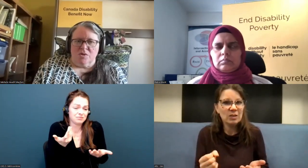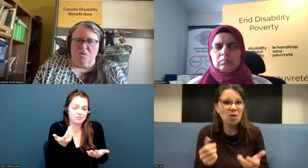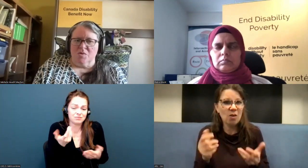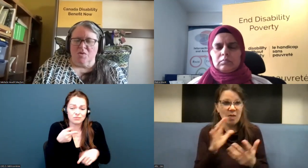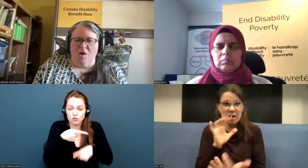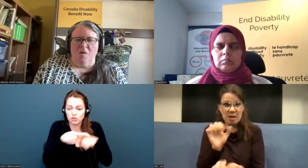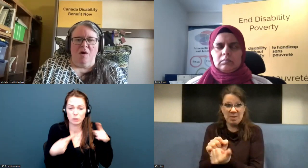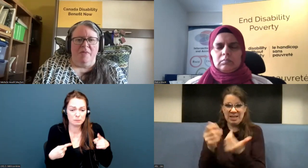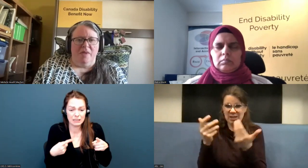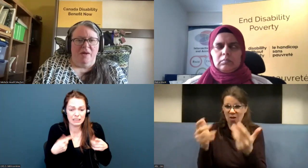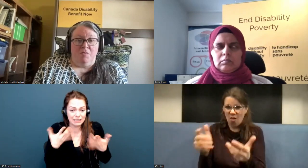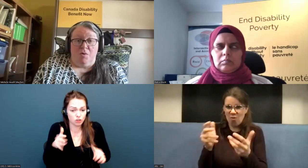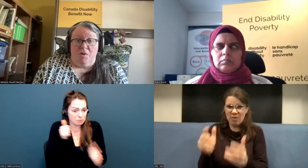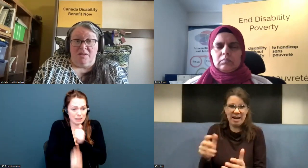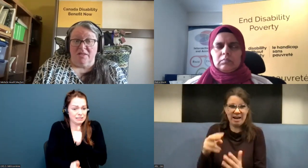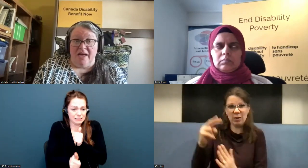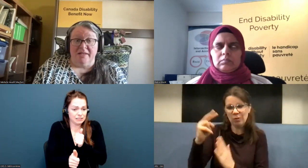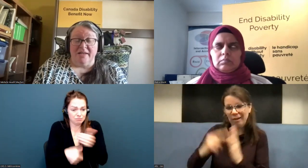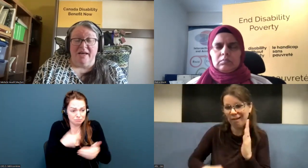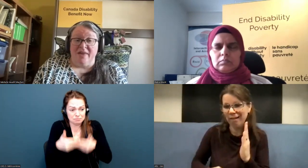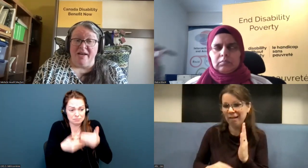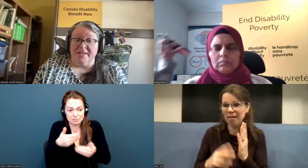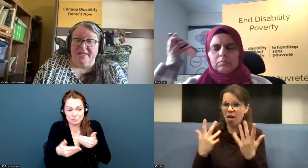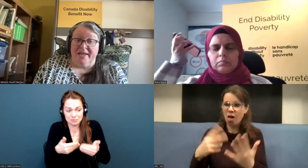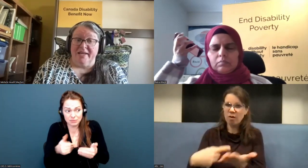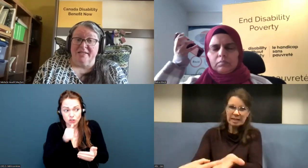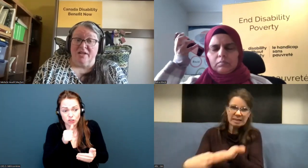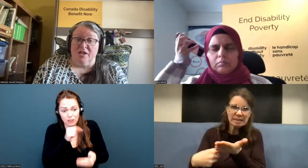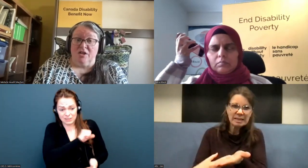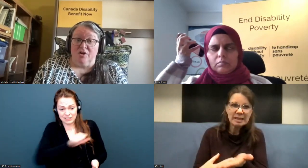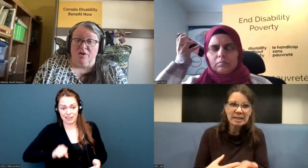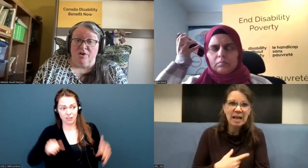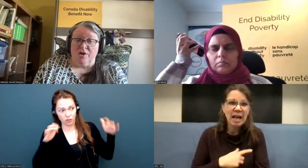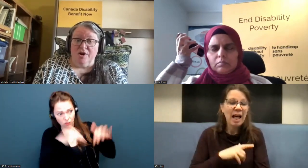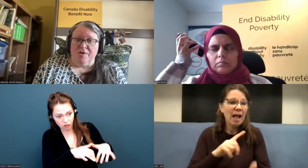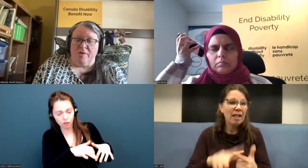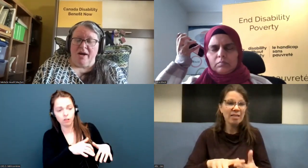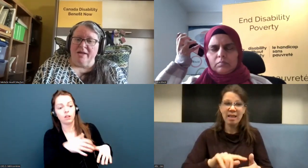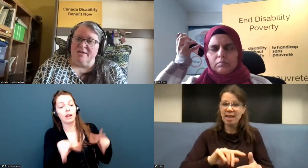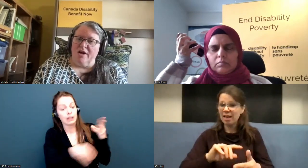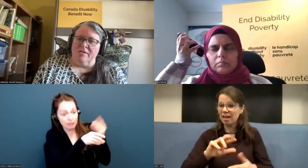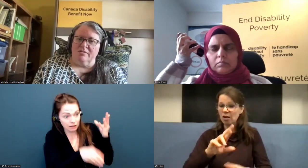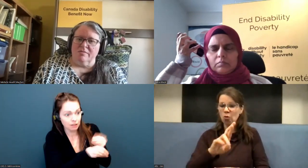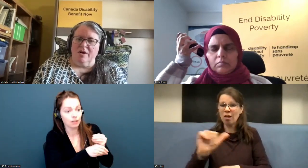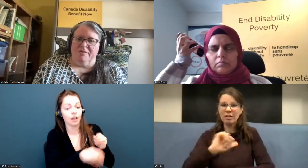DO SO AND THEN ROYAL ASSENT. AND THAT'S IT. IT'S A LAW, RIGHT. WE'RE NOT FINISHED.